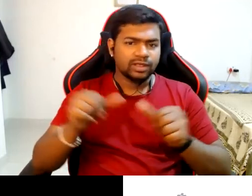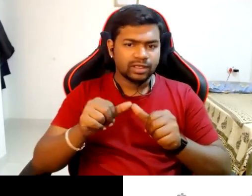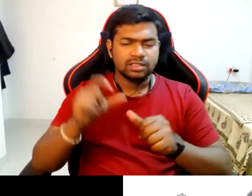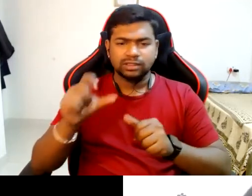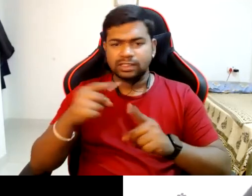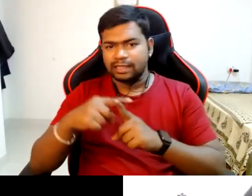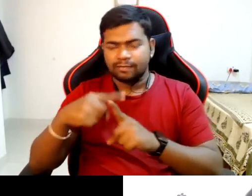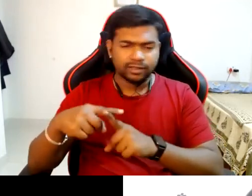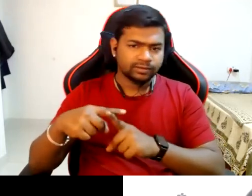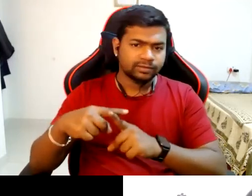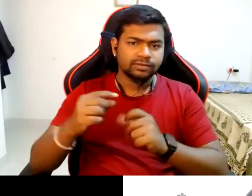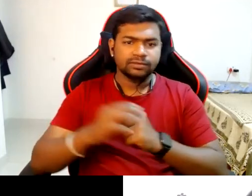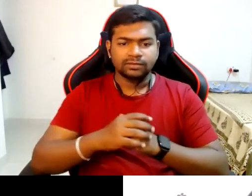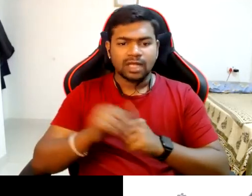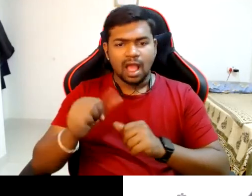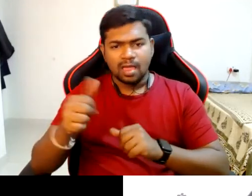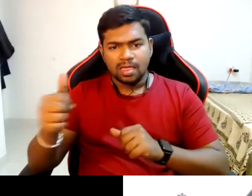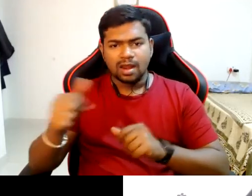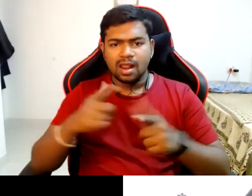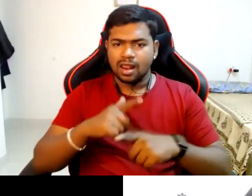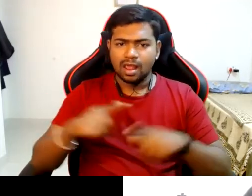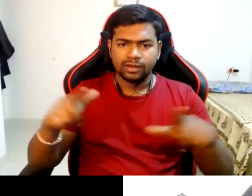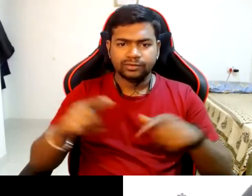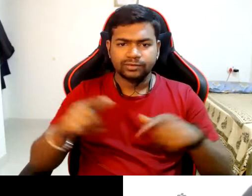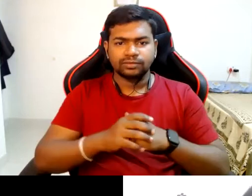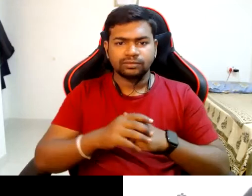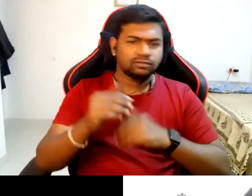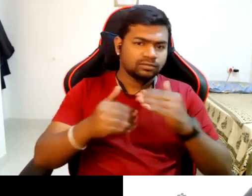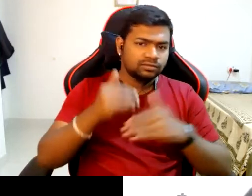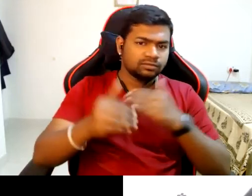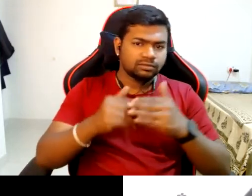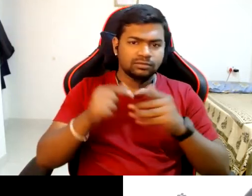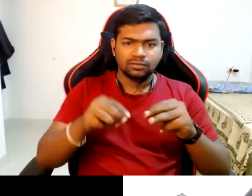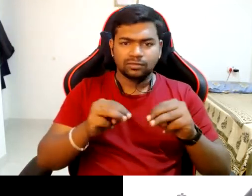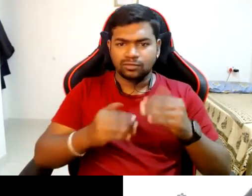So i have coded in nearly dozen lanuguages and i owe my career to my manager.